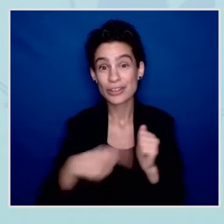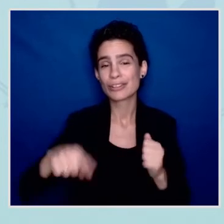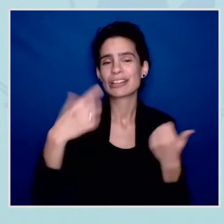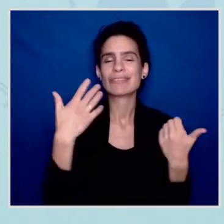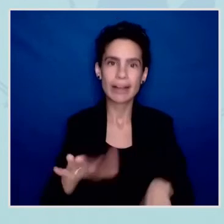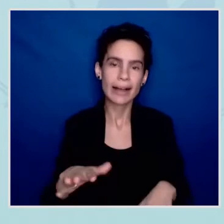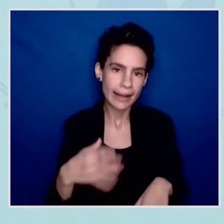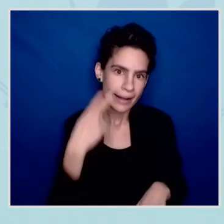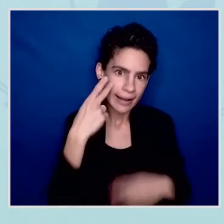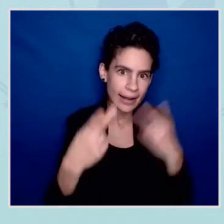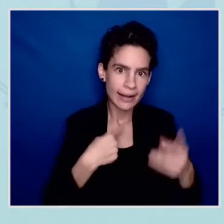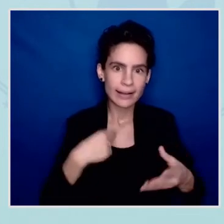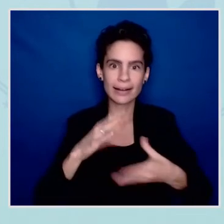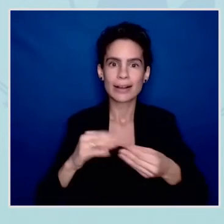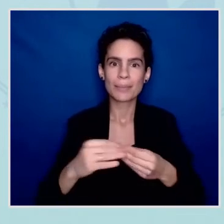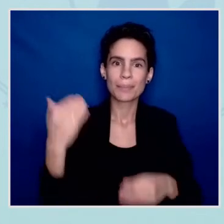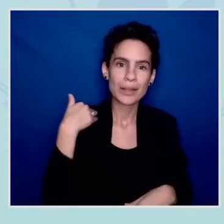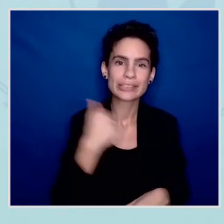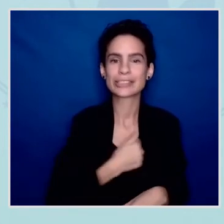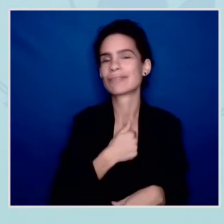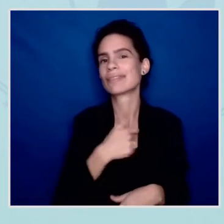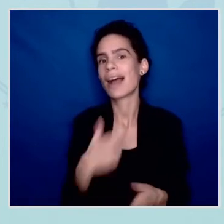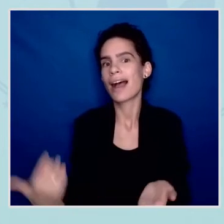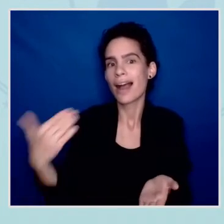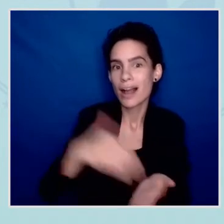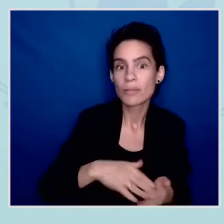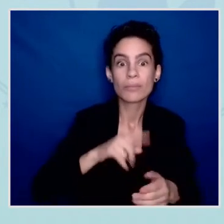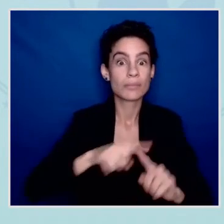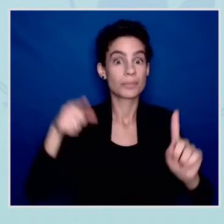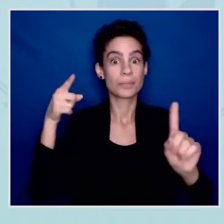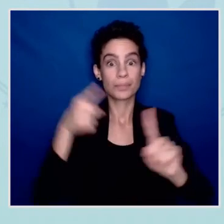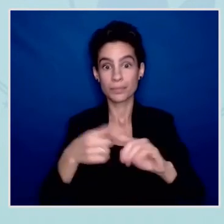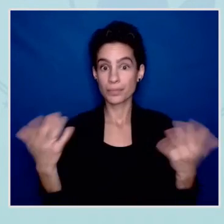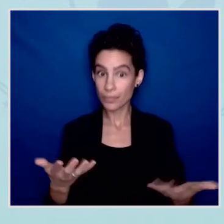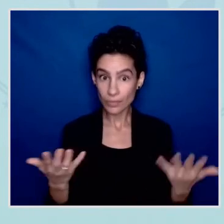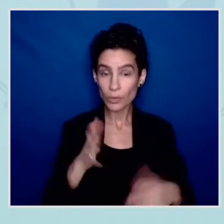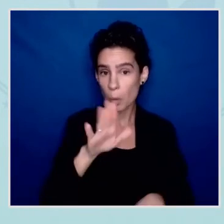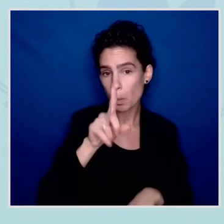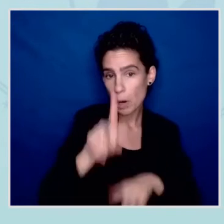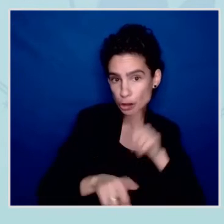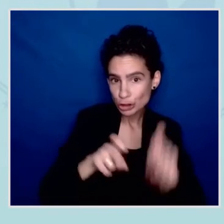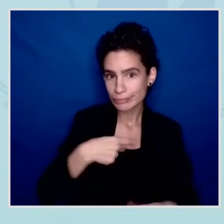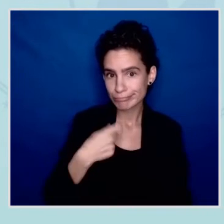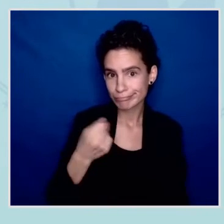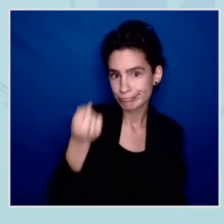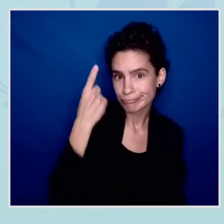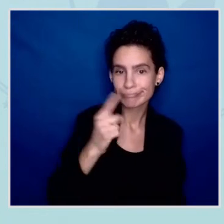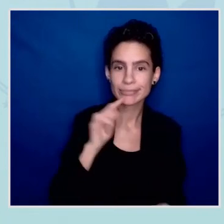UNIFY THIS COUNTRY. WE MUST UNIFY THE COUNTRY.